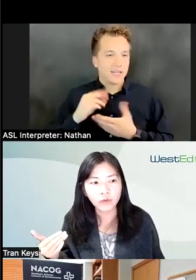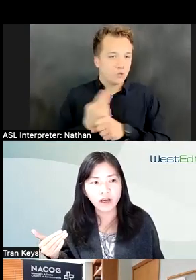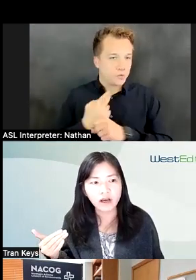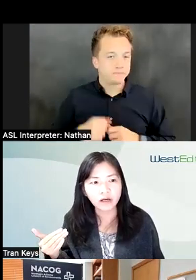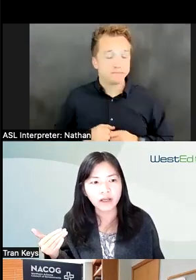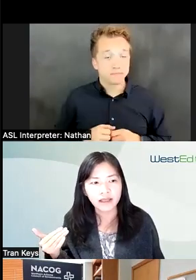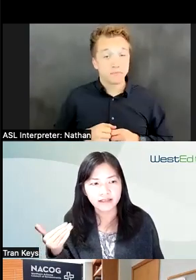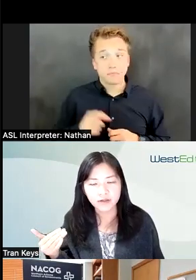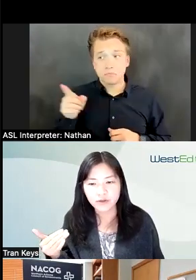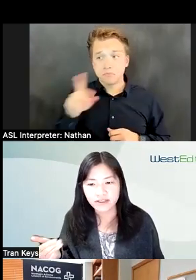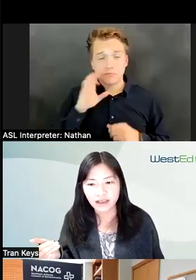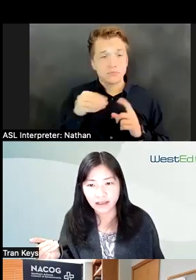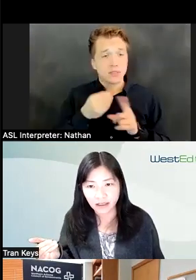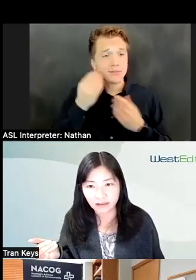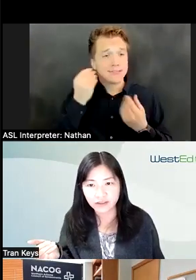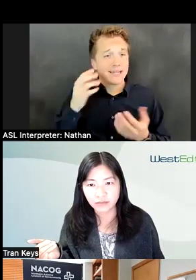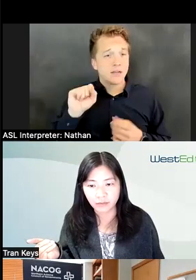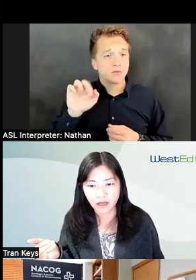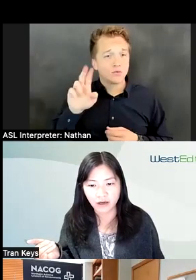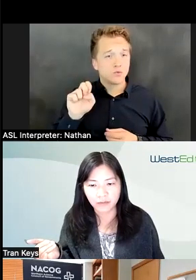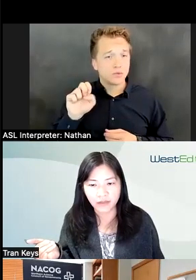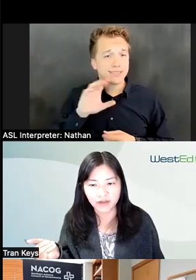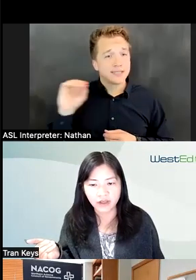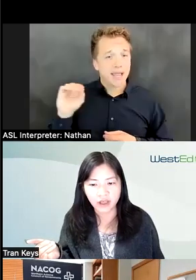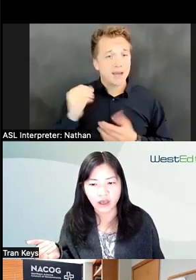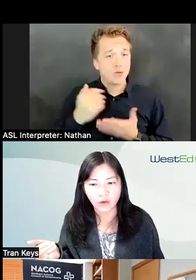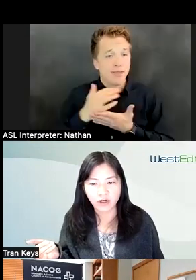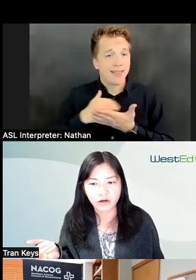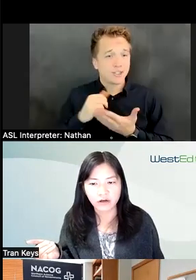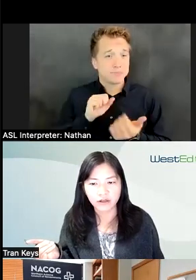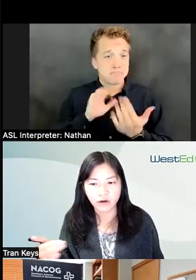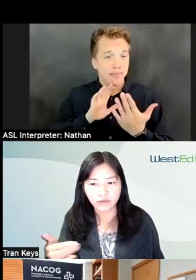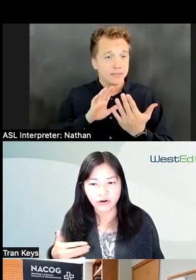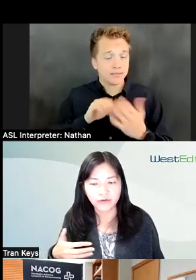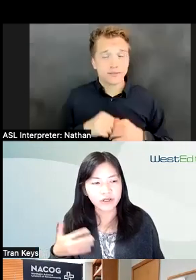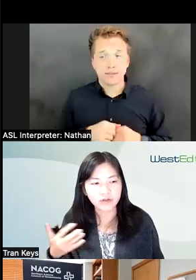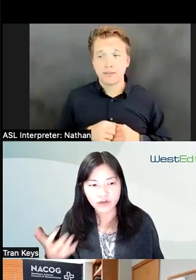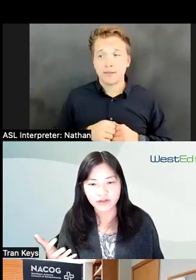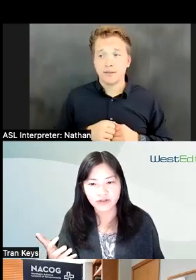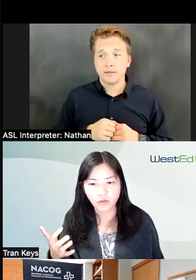When we talk about data sources and collection methods, there are various sources of ways